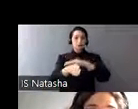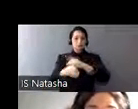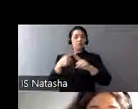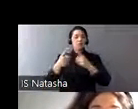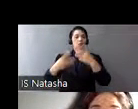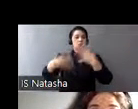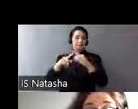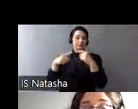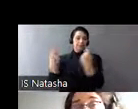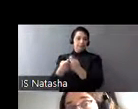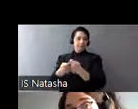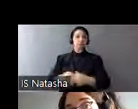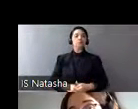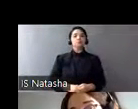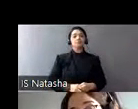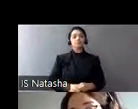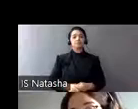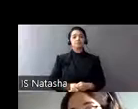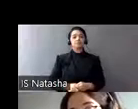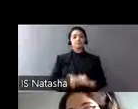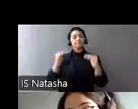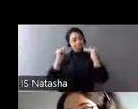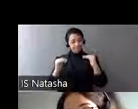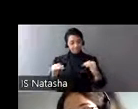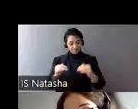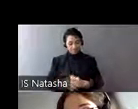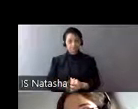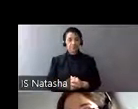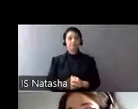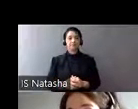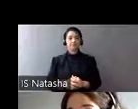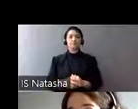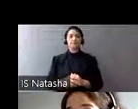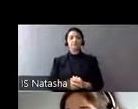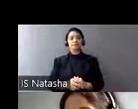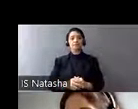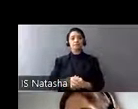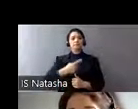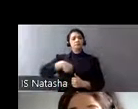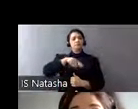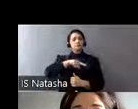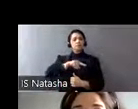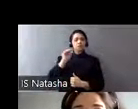We asked organizations what disability data they had available.